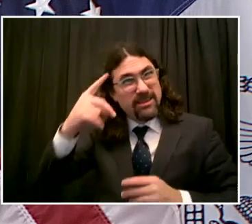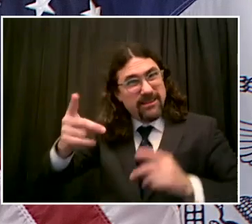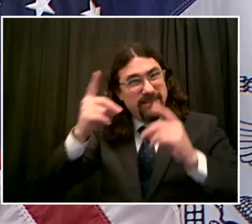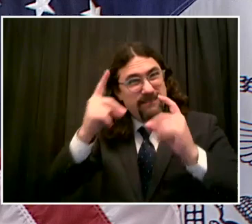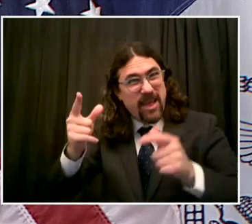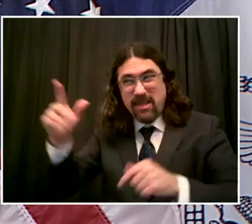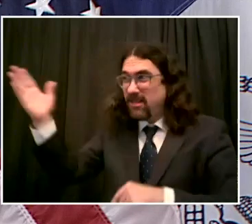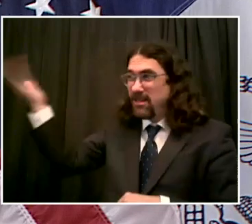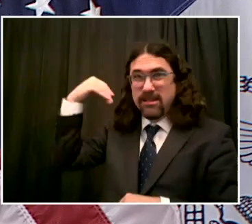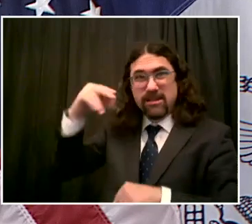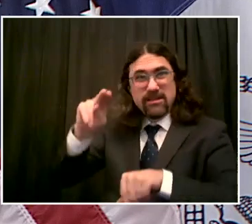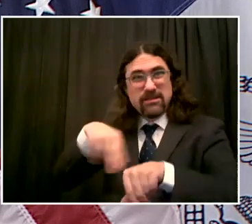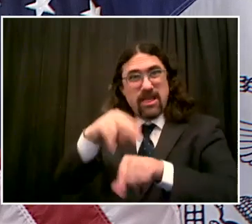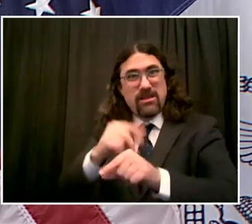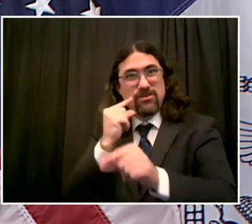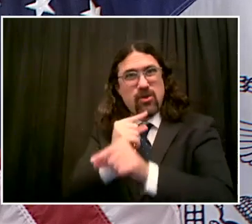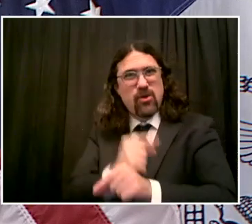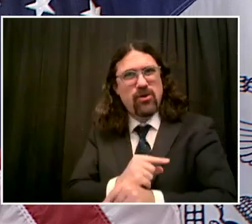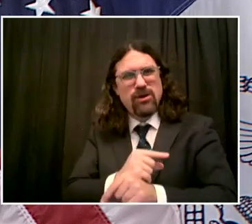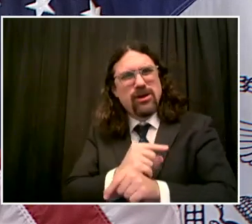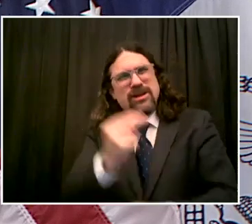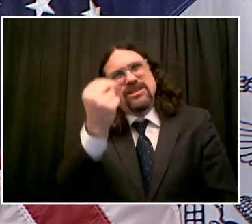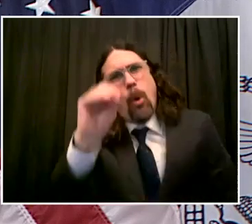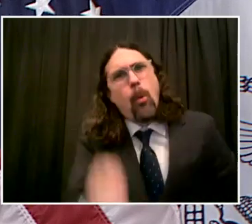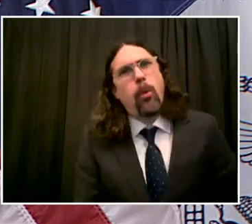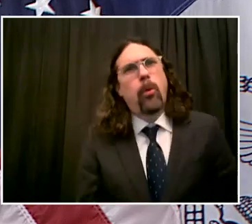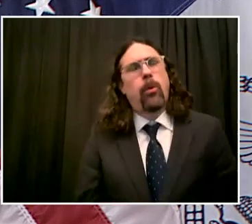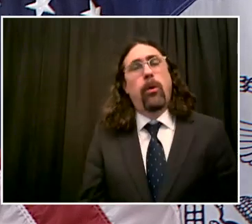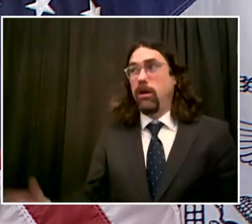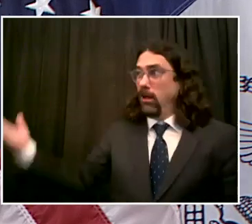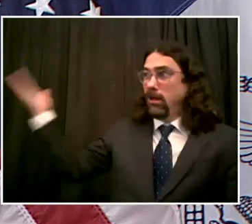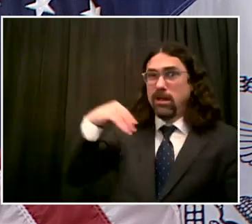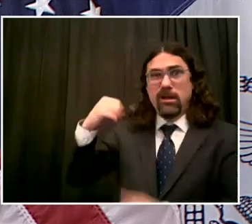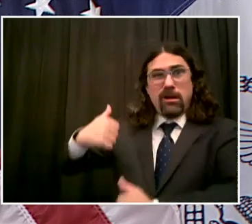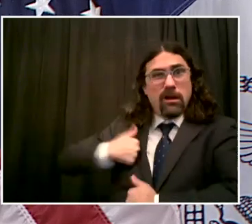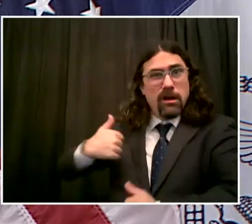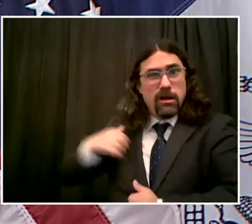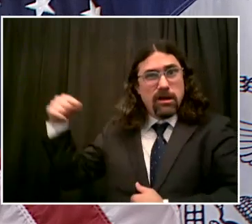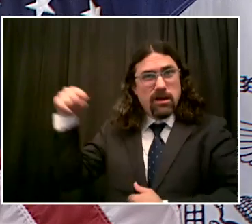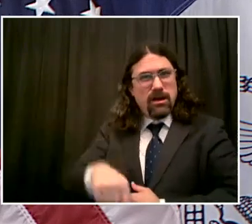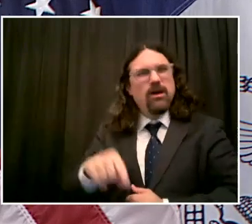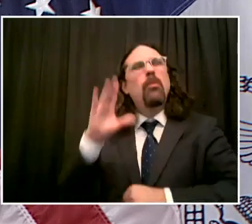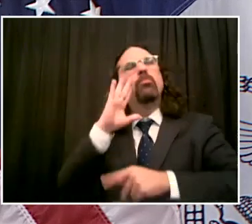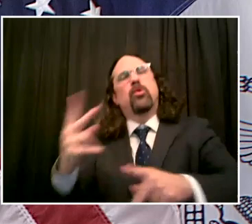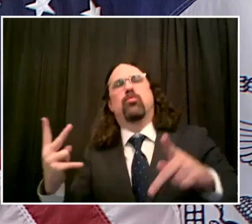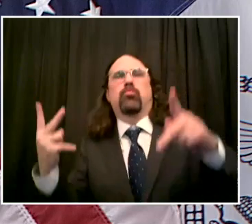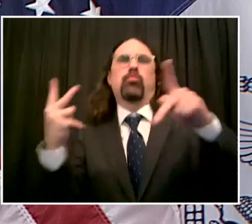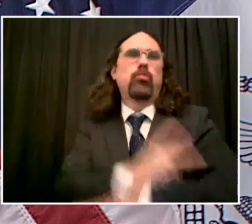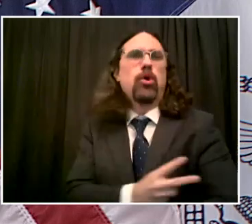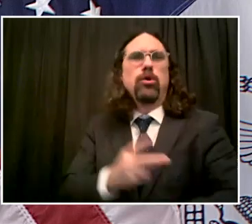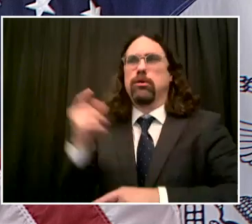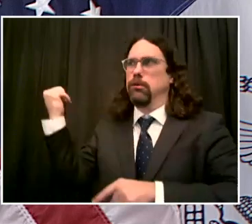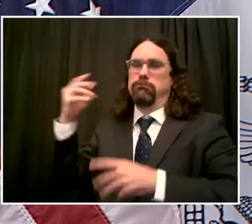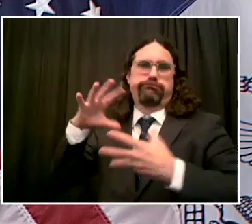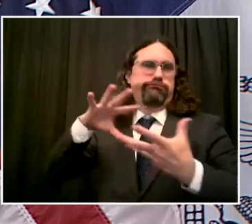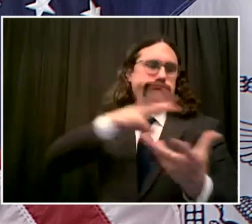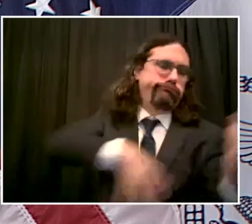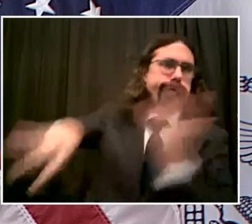IT'S DAERNGOUS. IT WILL MAKE THINGS WORSE. TO YOUR OTHER QUESTION WITH ALL